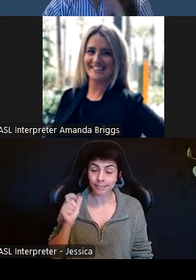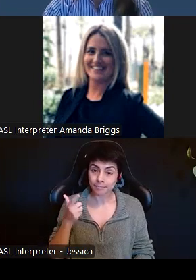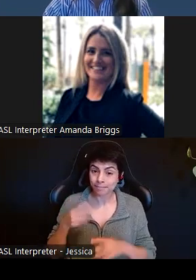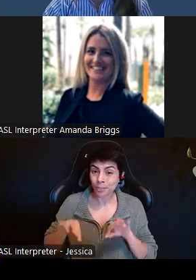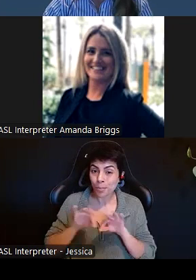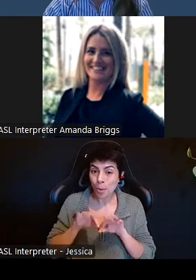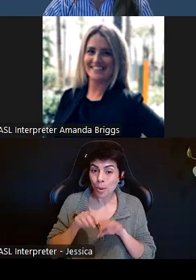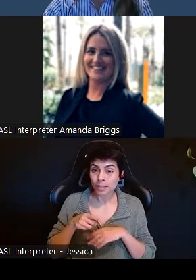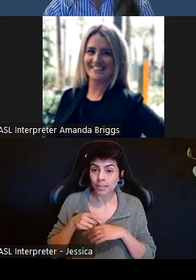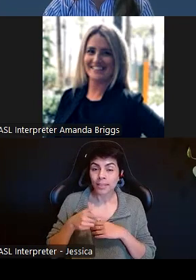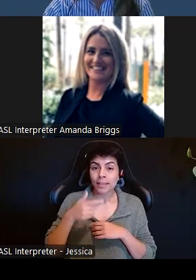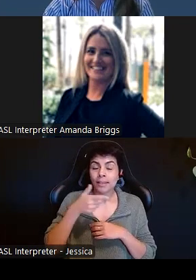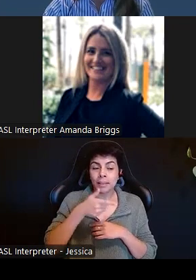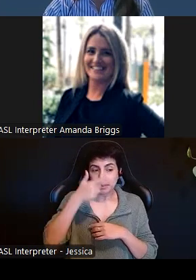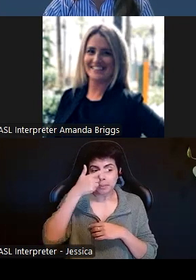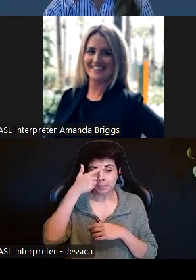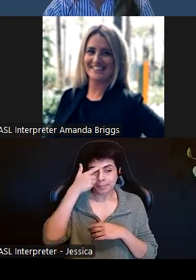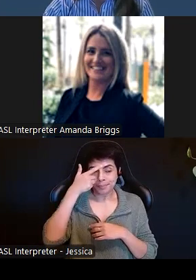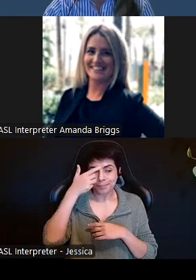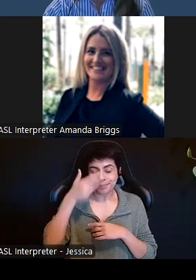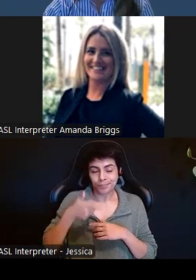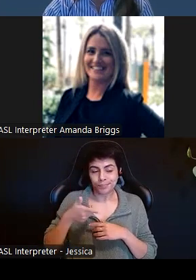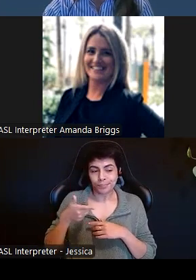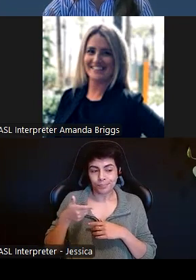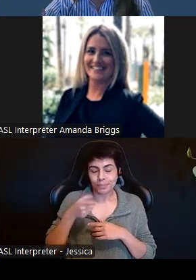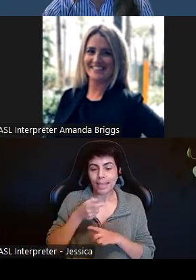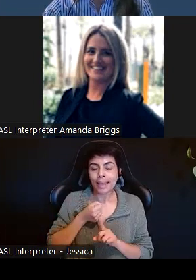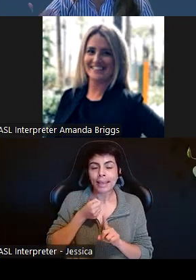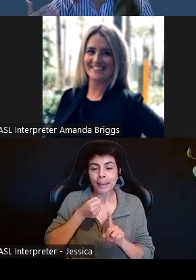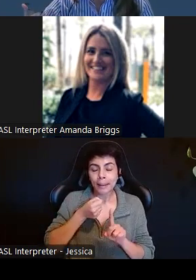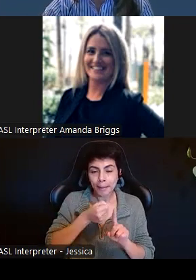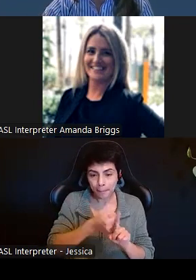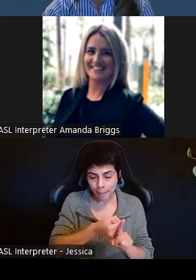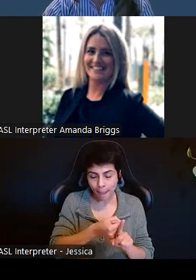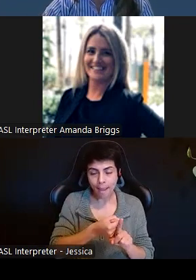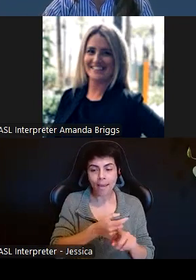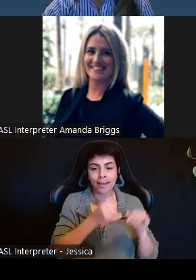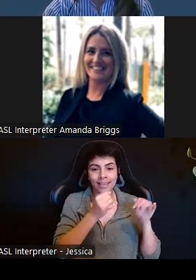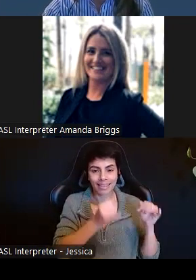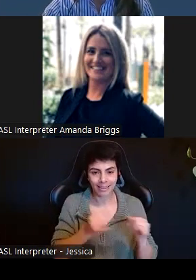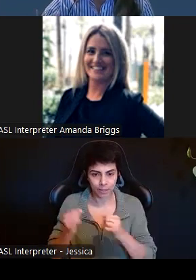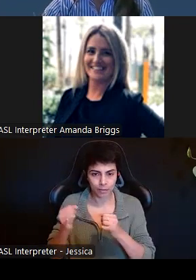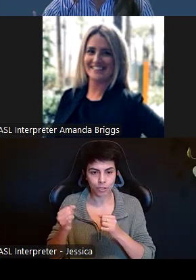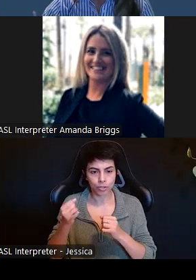as a result of the state budget in particular, impact only individuals in this group.